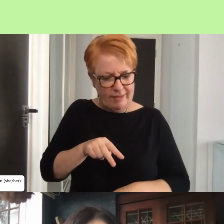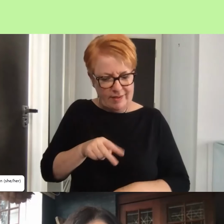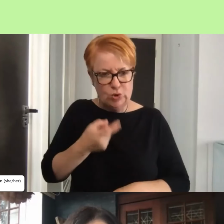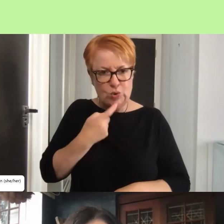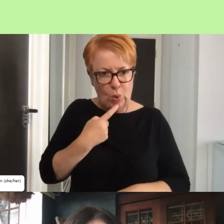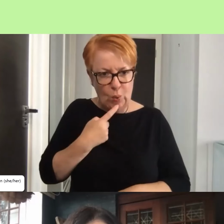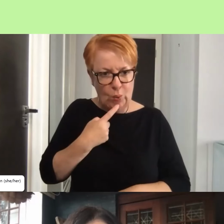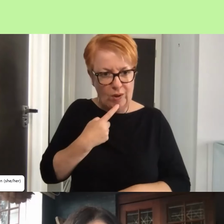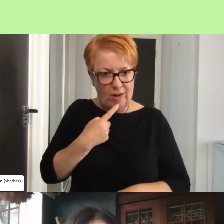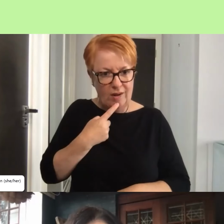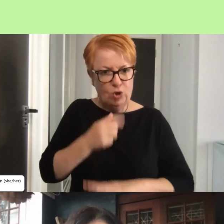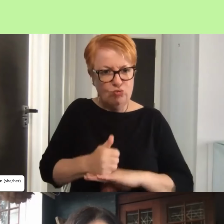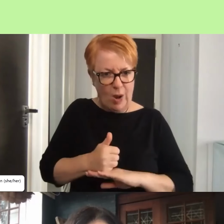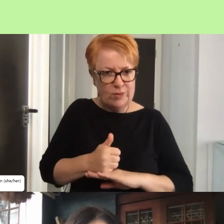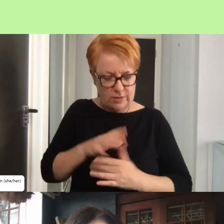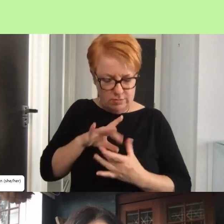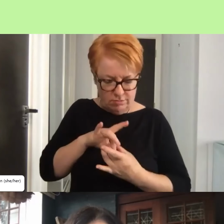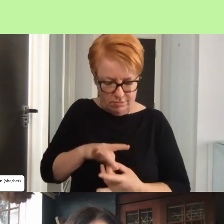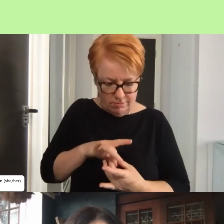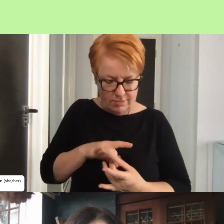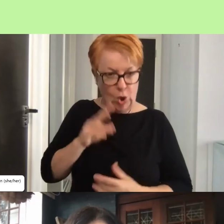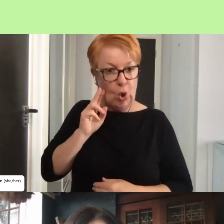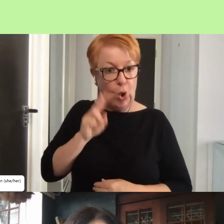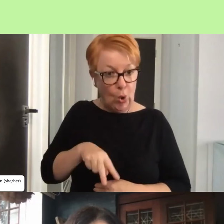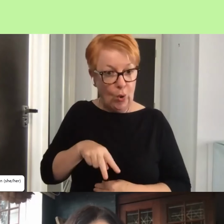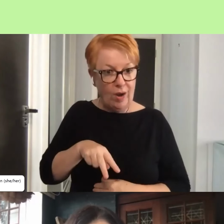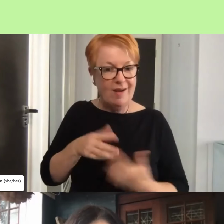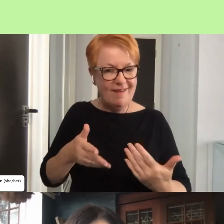And I think there are a lot of artists and architects and landscapes, maybe specifically